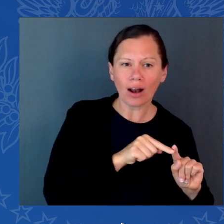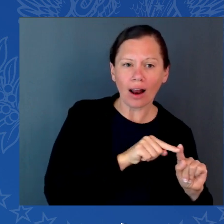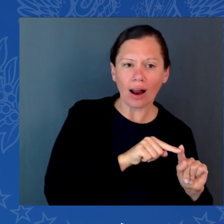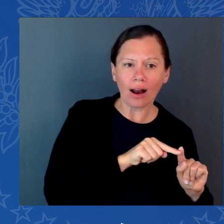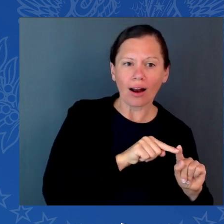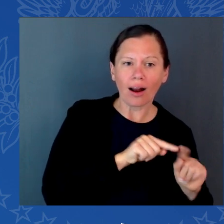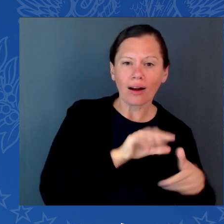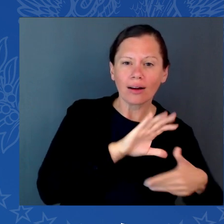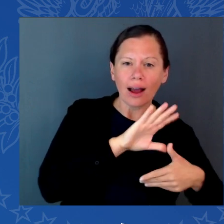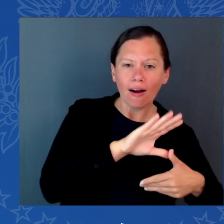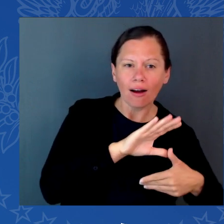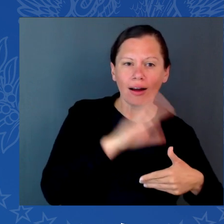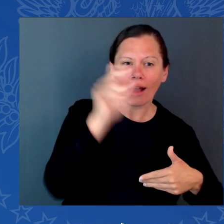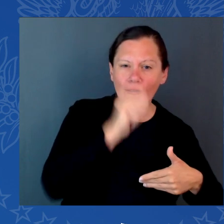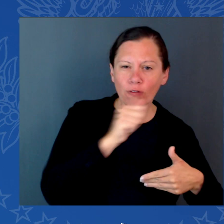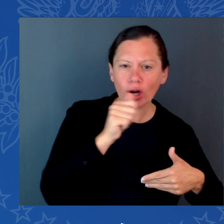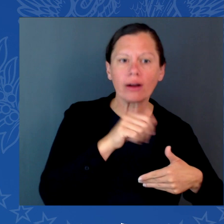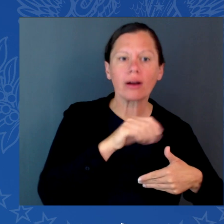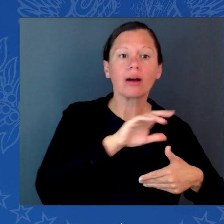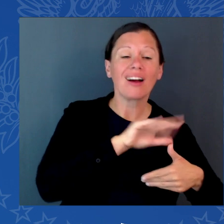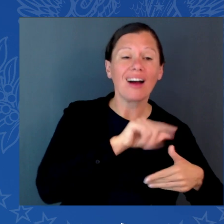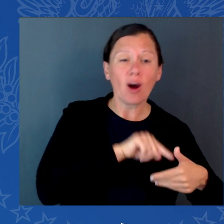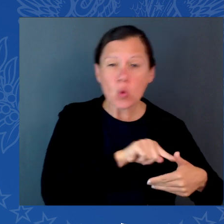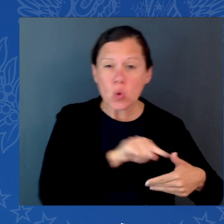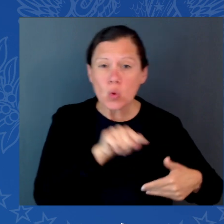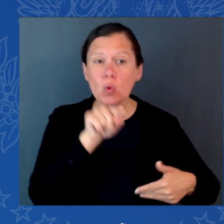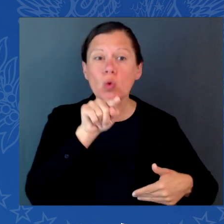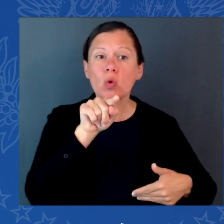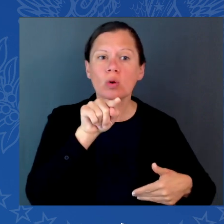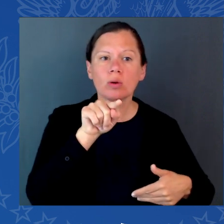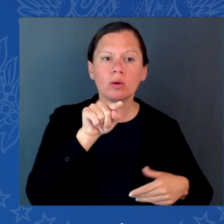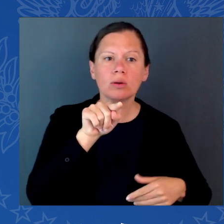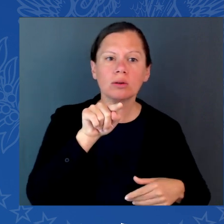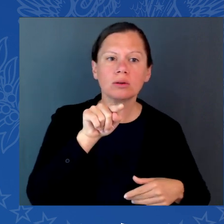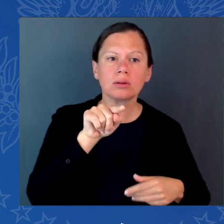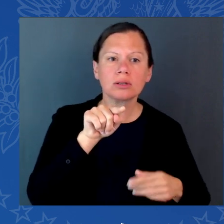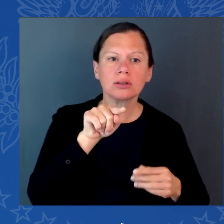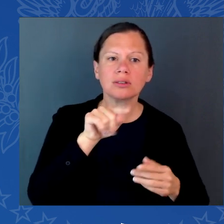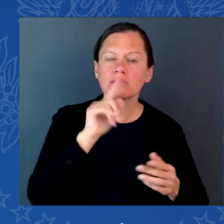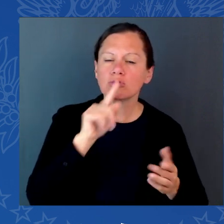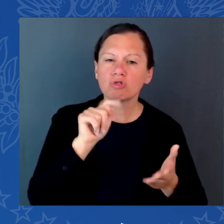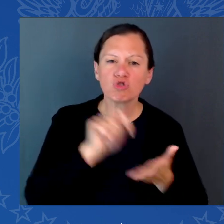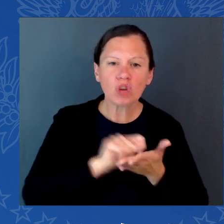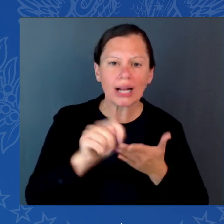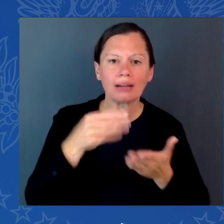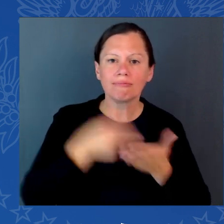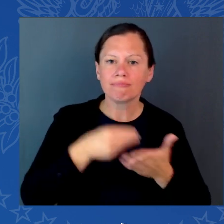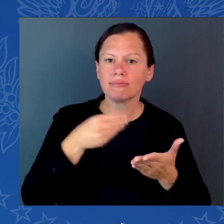needed to close the infrastructure gaps around the world, including the formation of a new investor forum